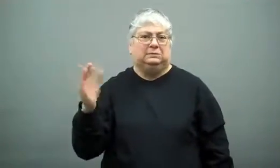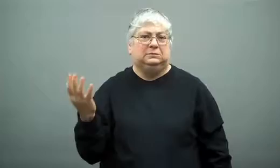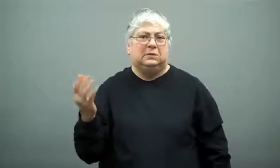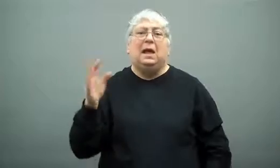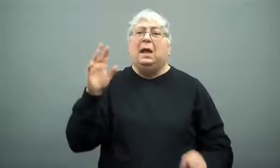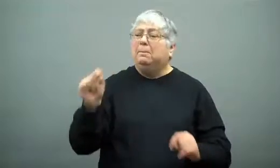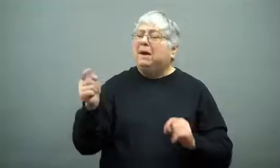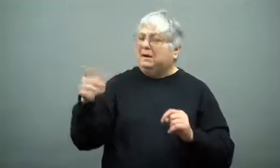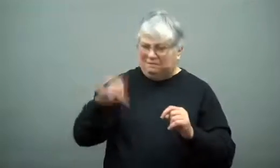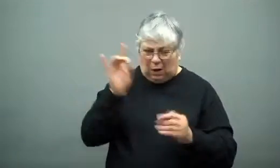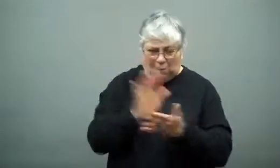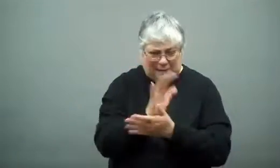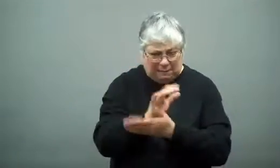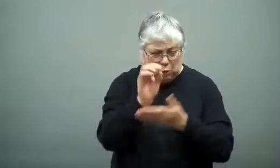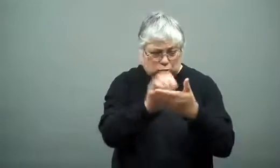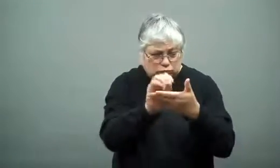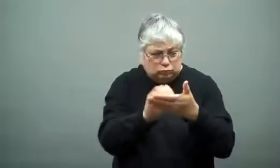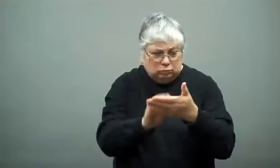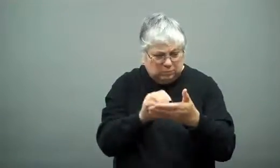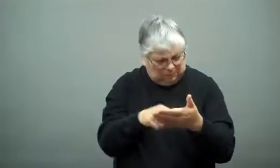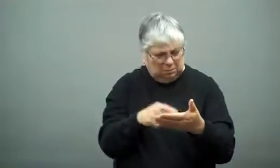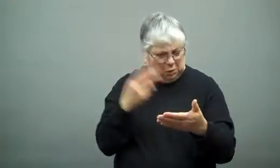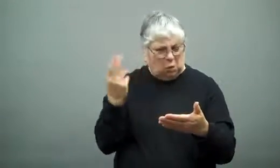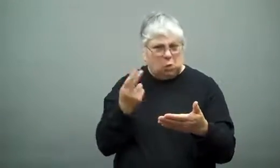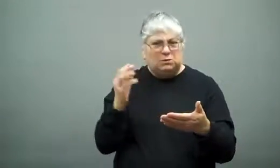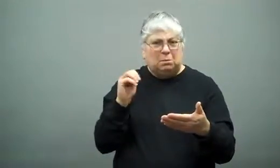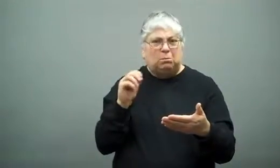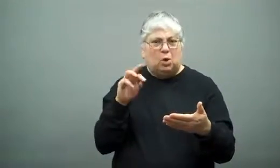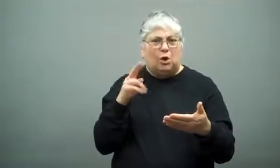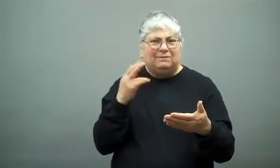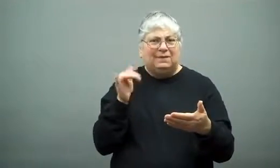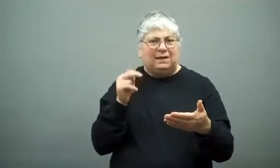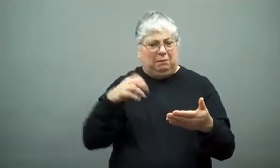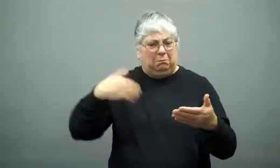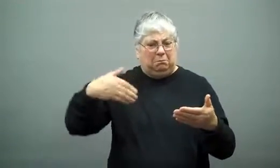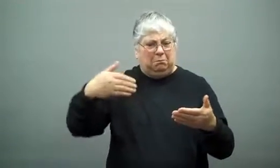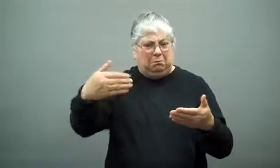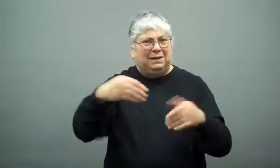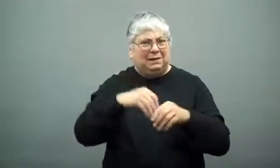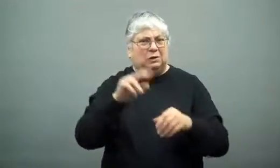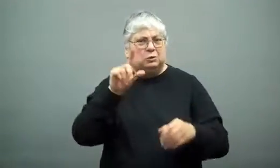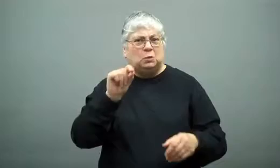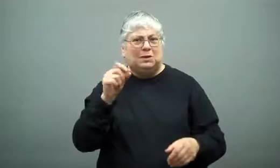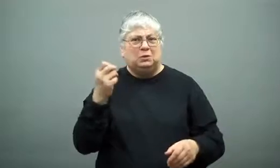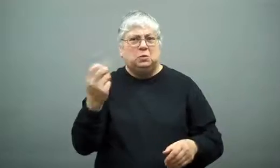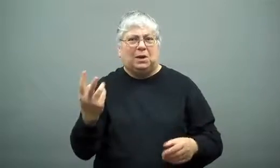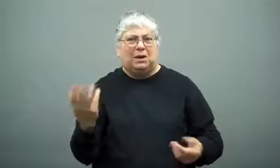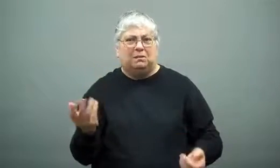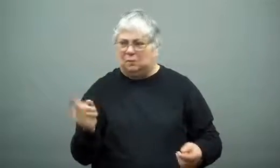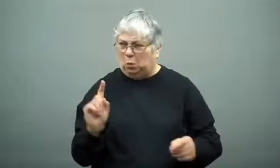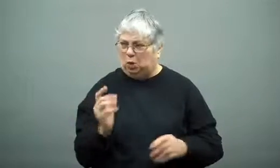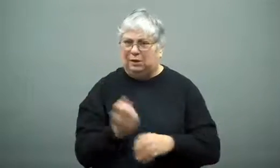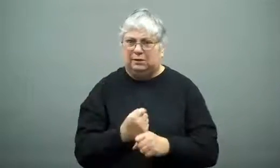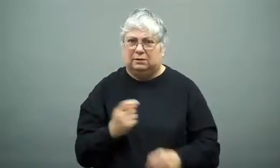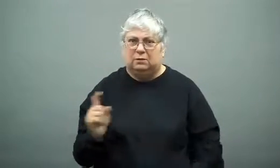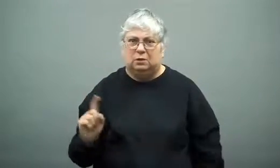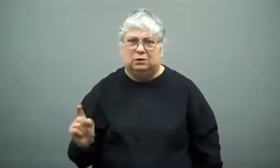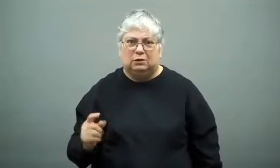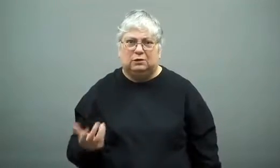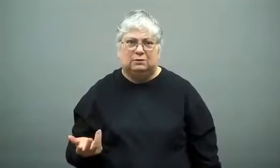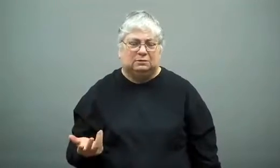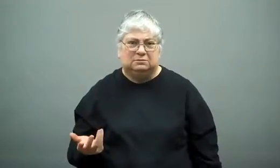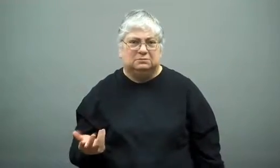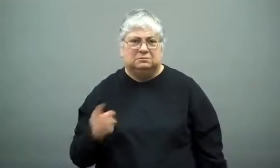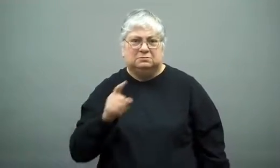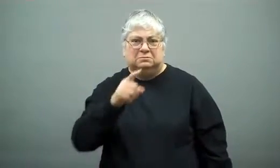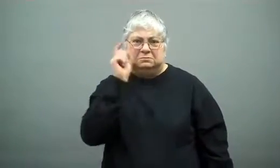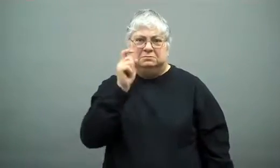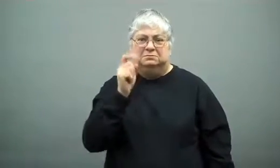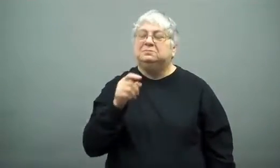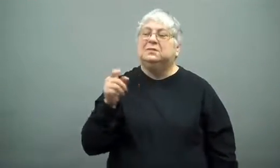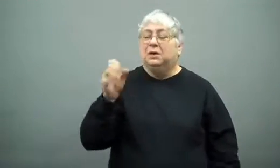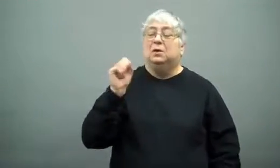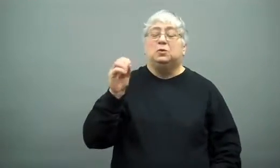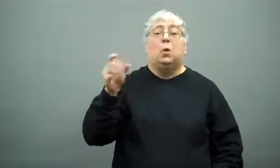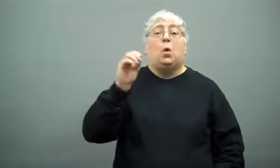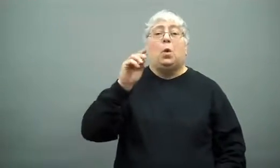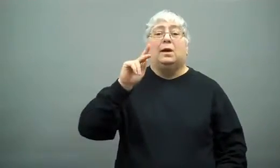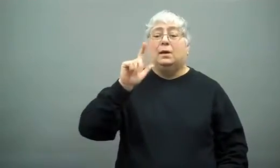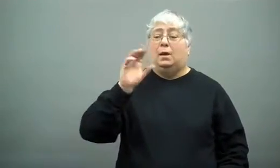Office records showed morphine was administered through 2012.